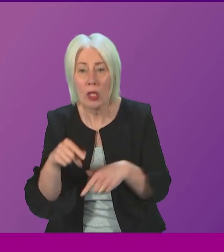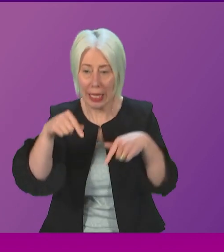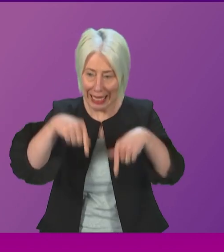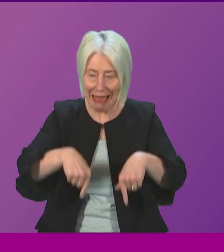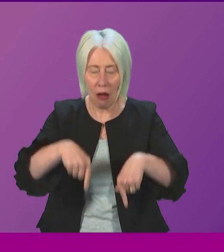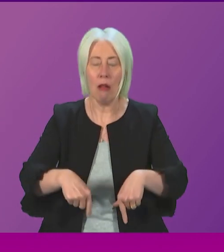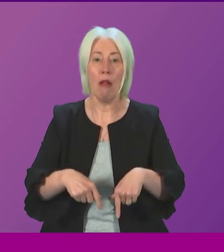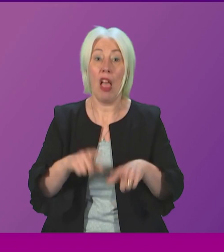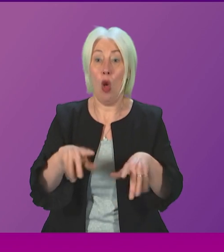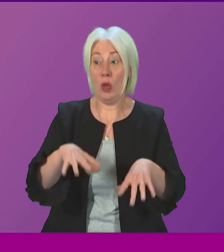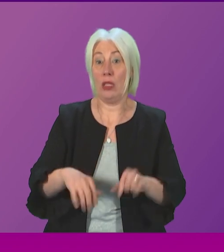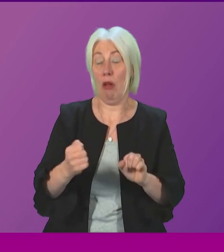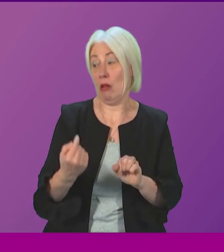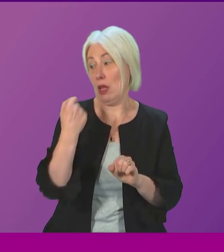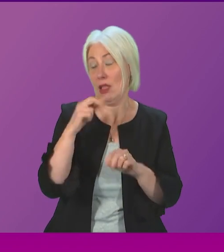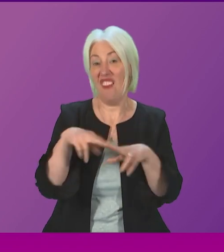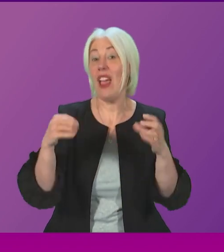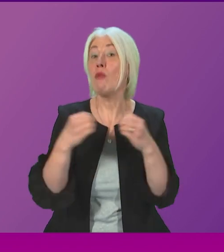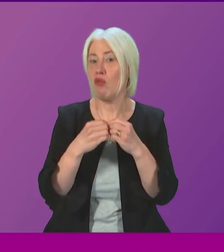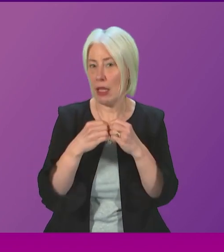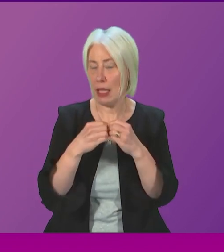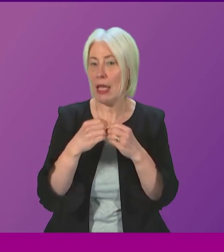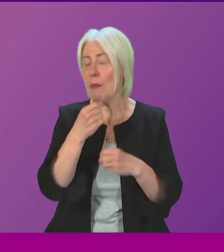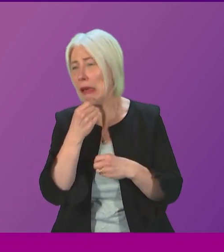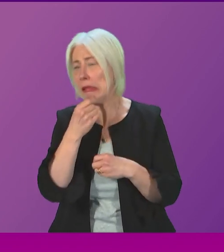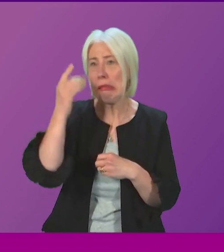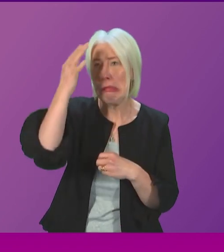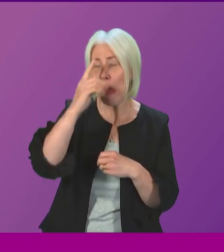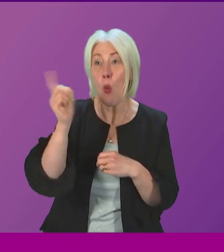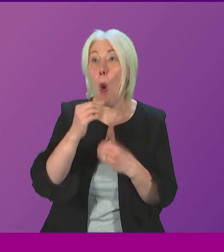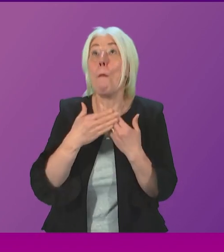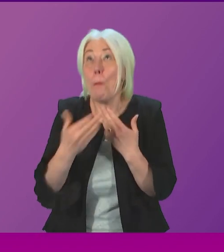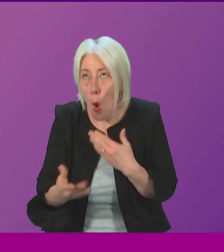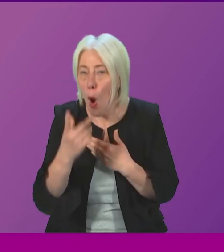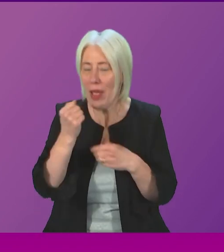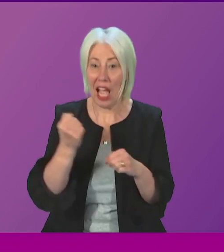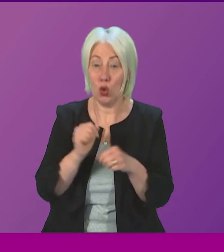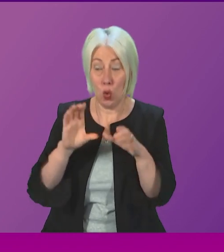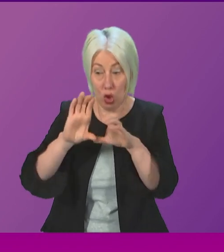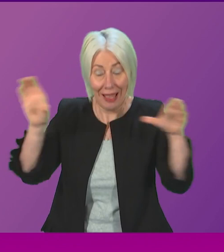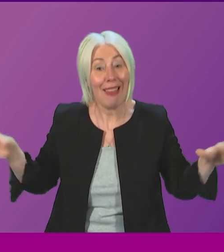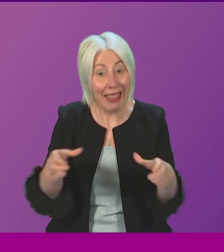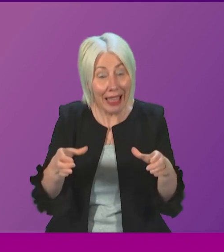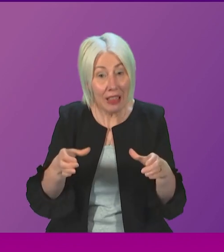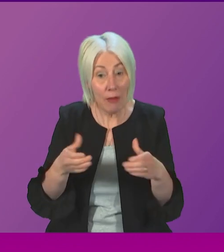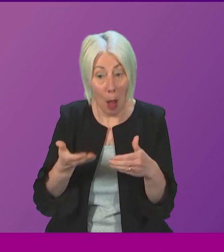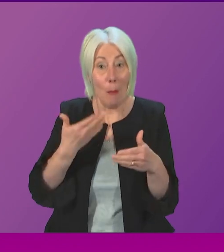That started in February, and I will certainly reflect on what more we can do collectively before the school term starts.